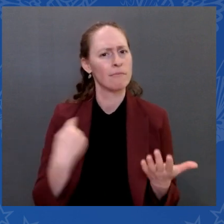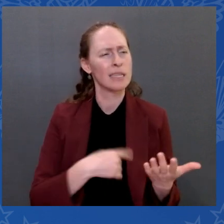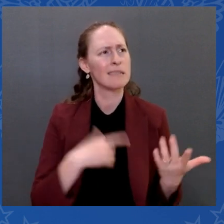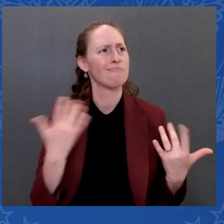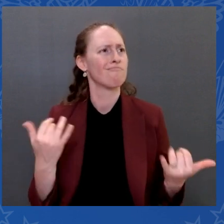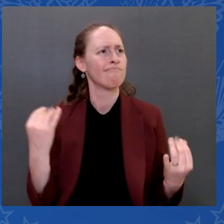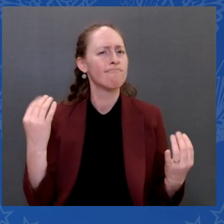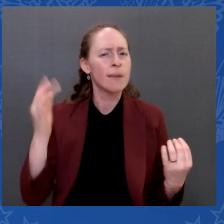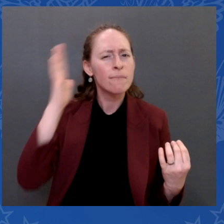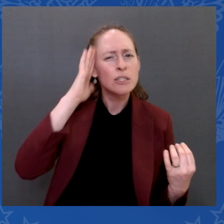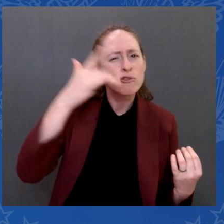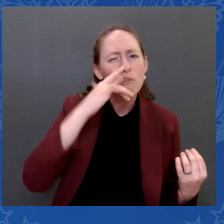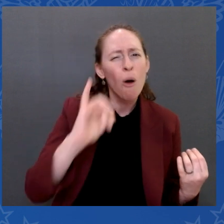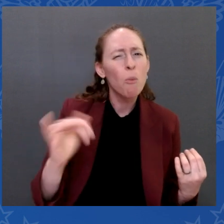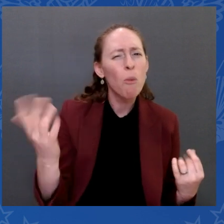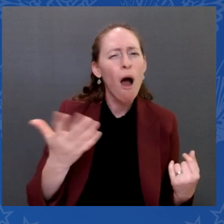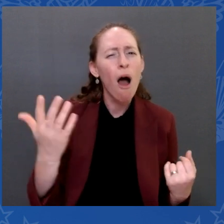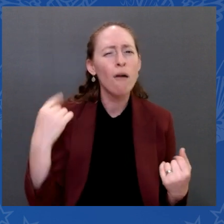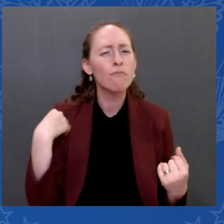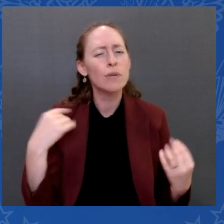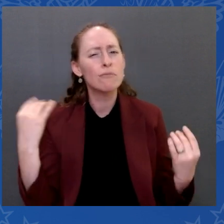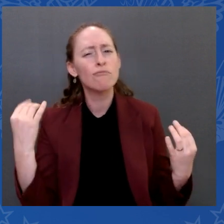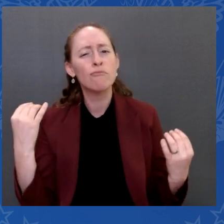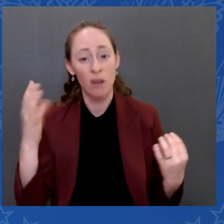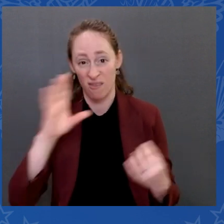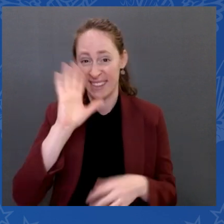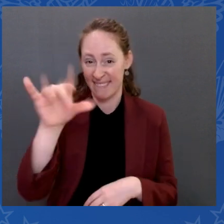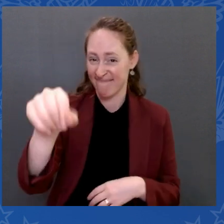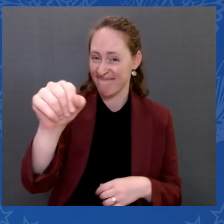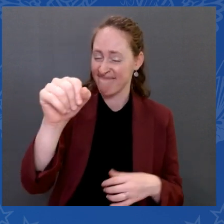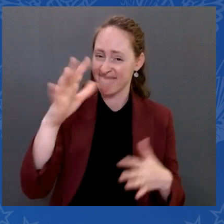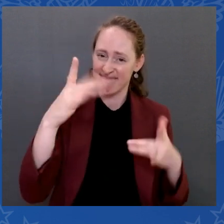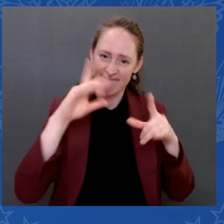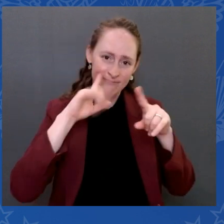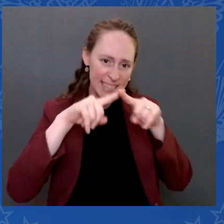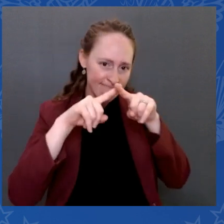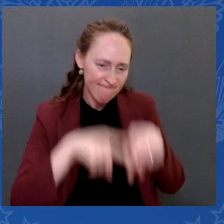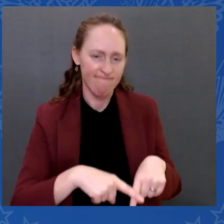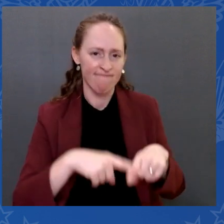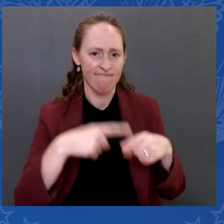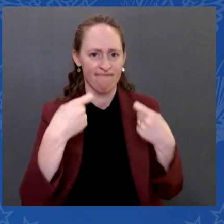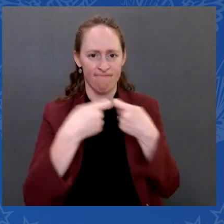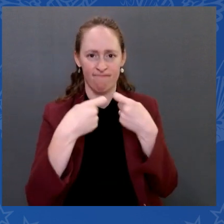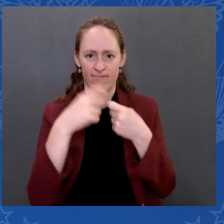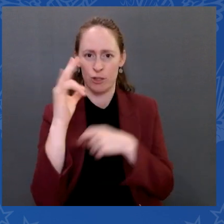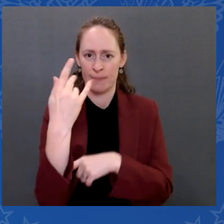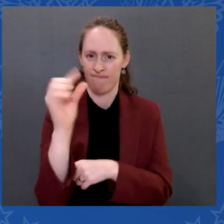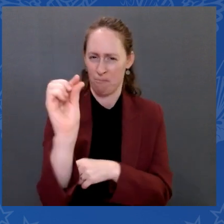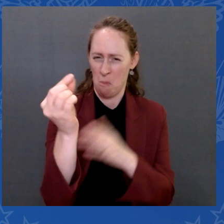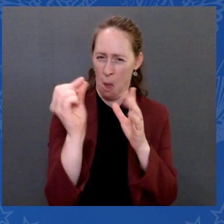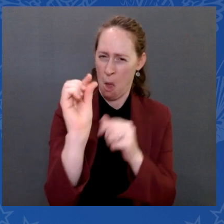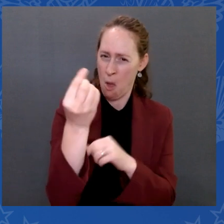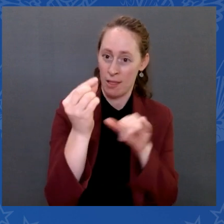So it's critical to increase U.S. production and test capacity. There's a couple other reasons it's very important too.